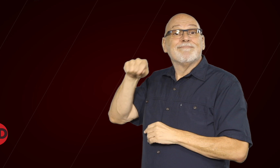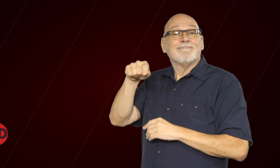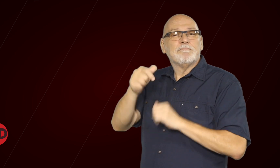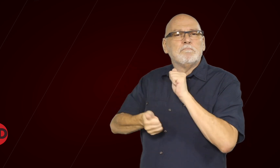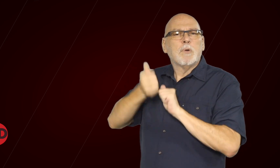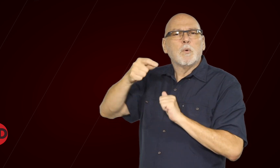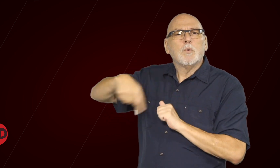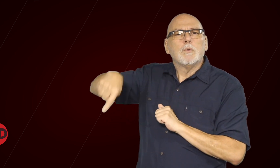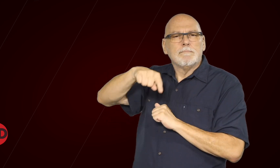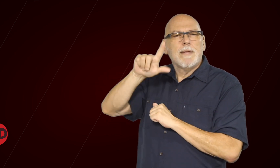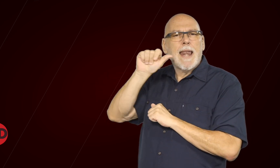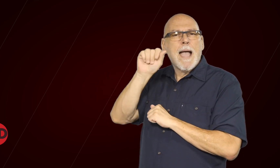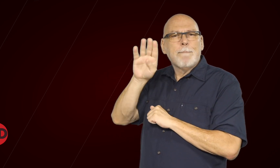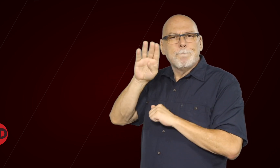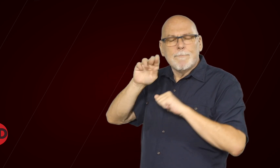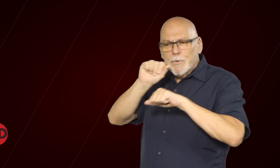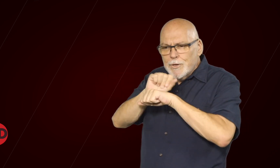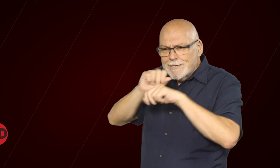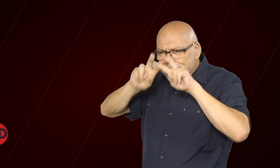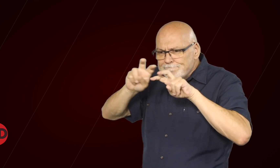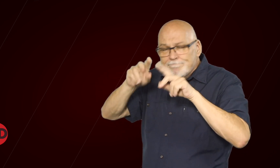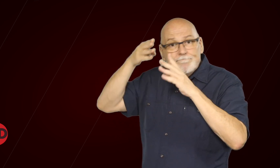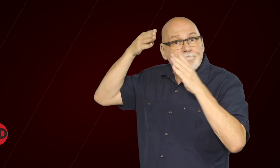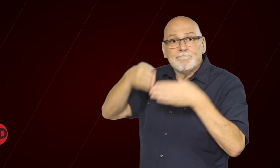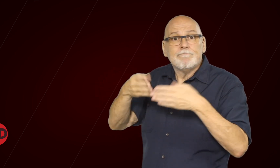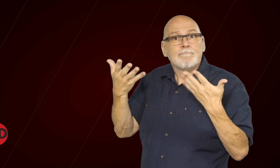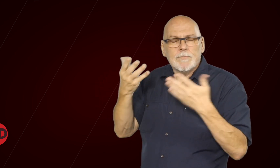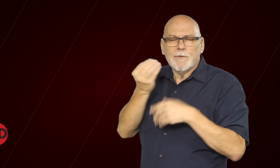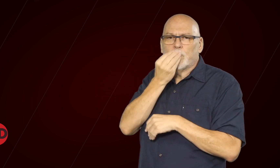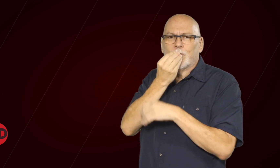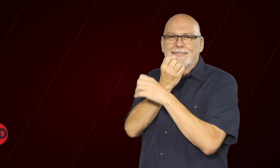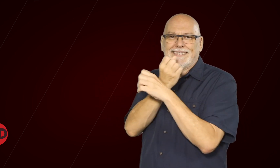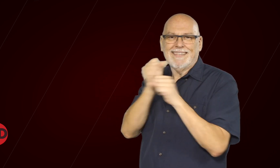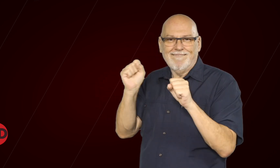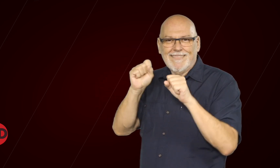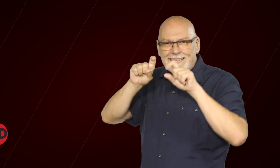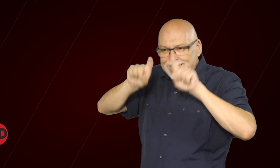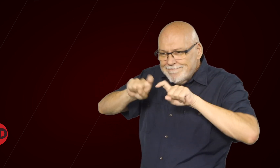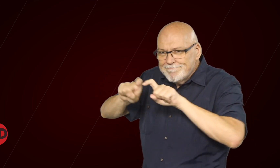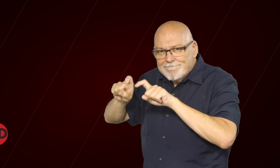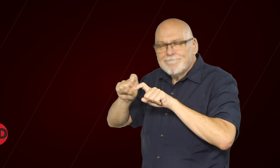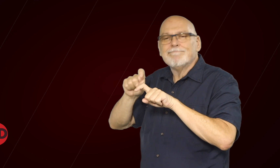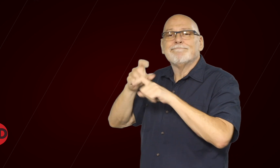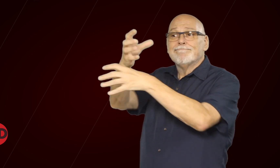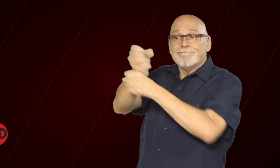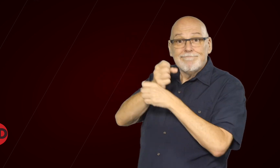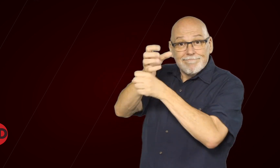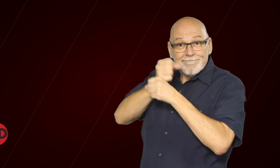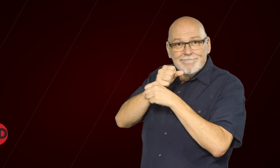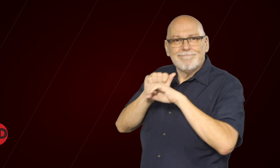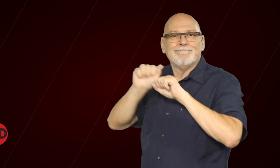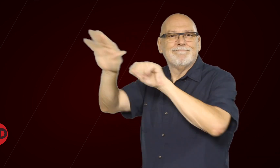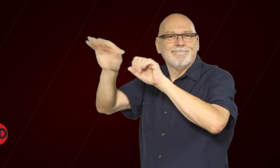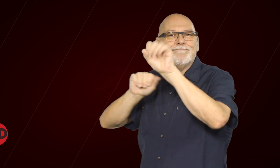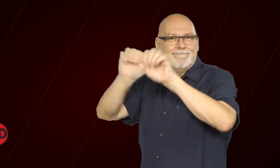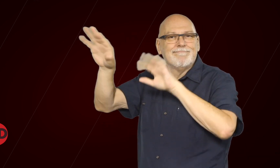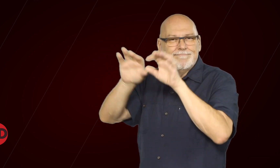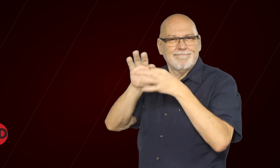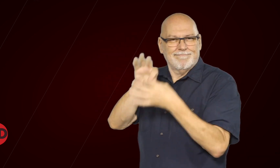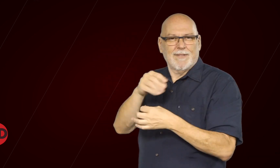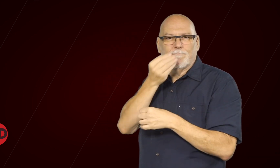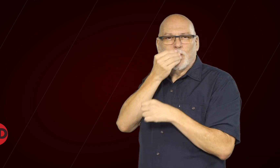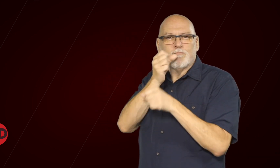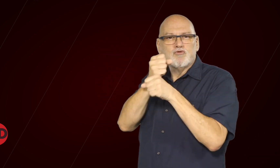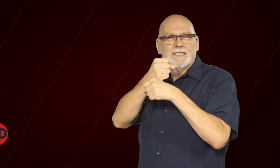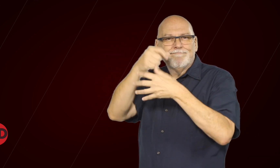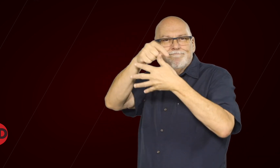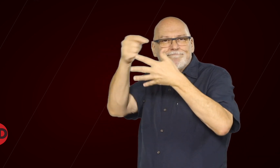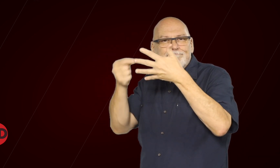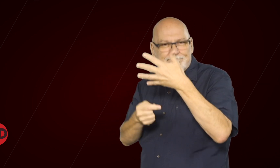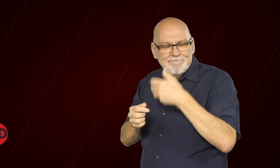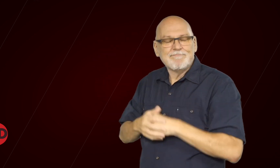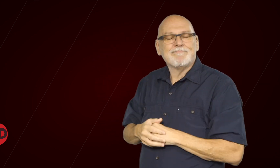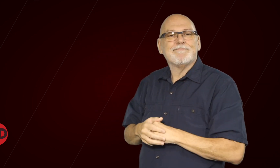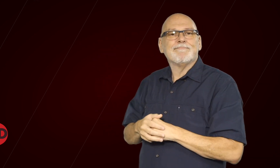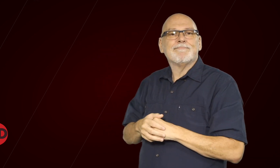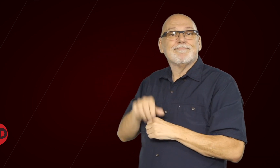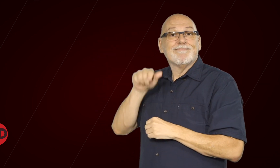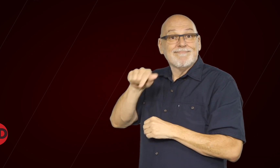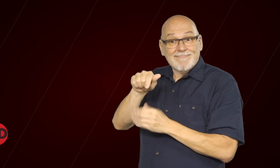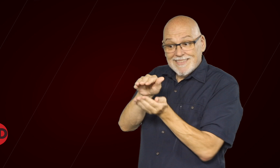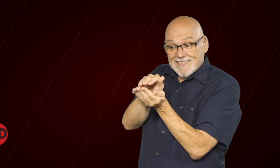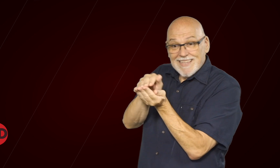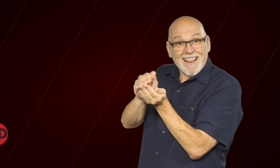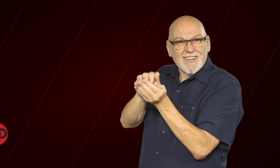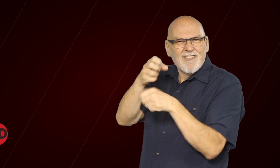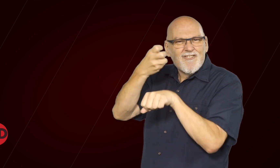Canada’s largest port. Most of the lab's work is food safety testing